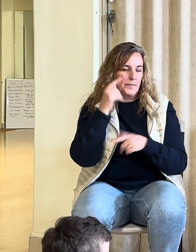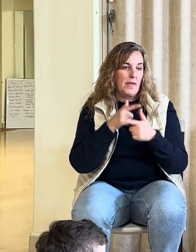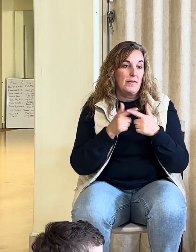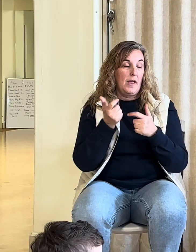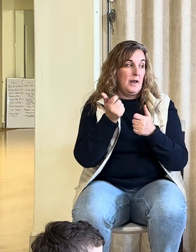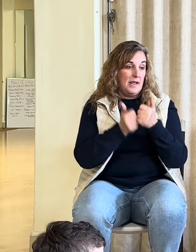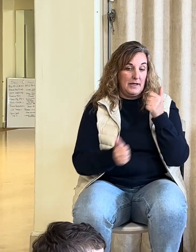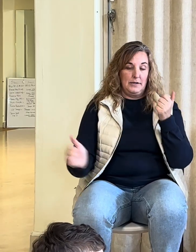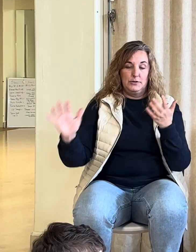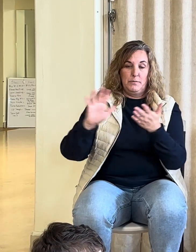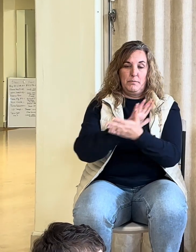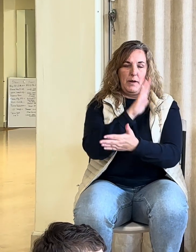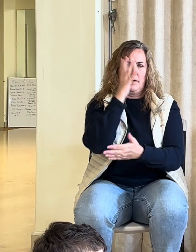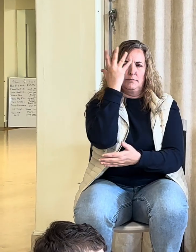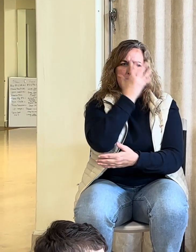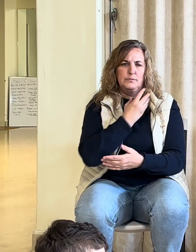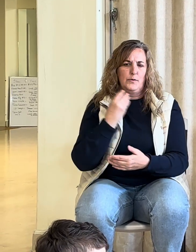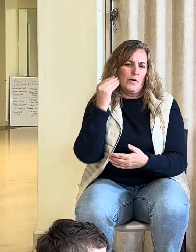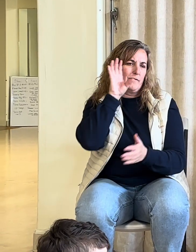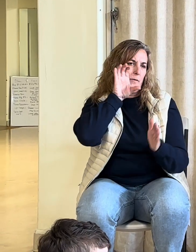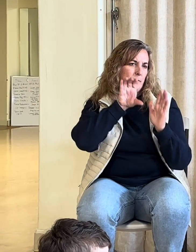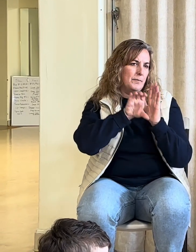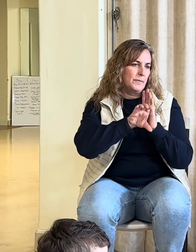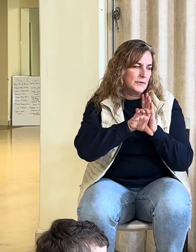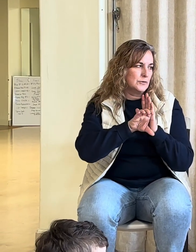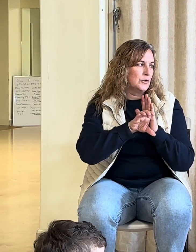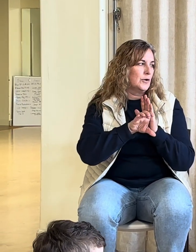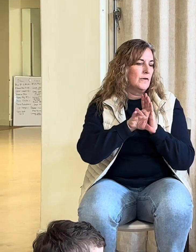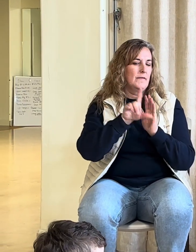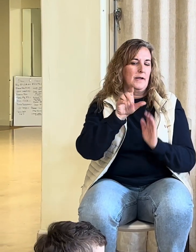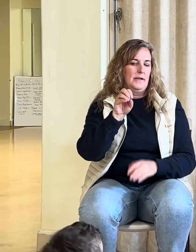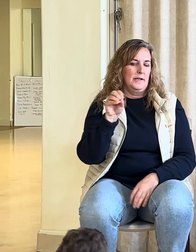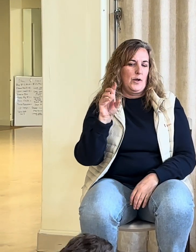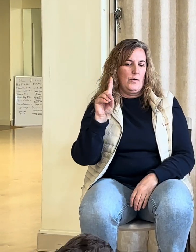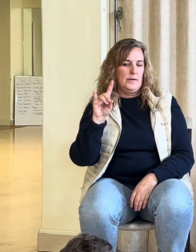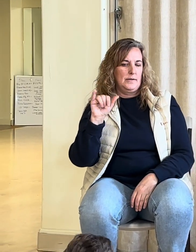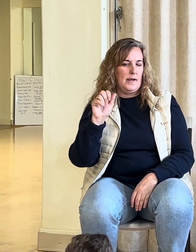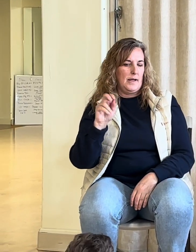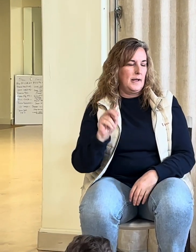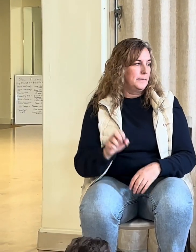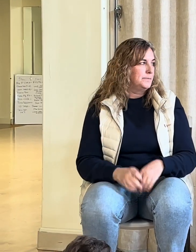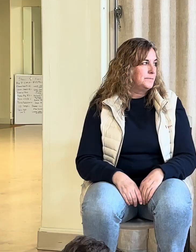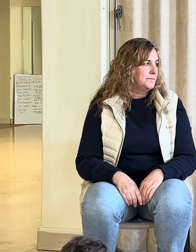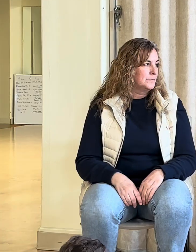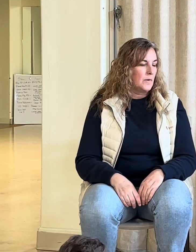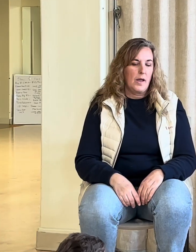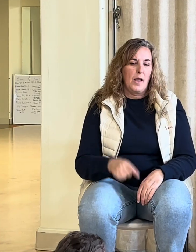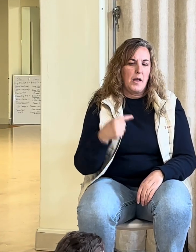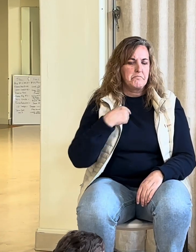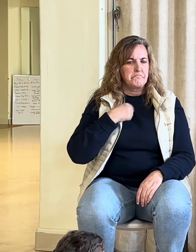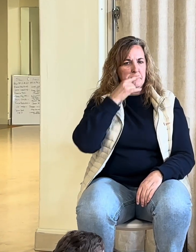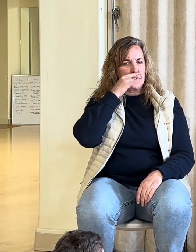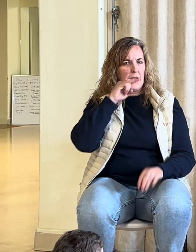page is anointed with illustrious paintings of Leo and Diane Dillon. As a kid, I always wondered how